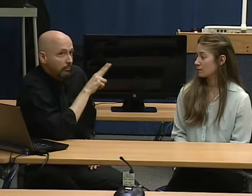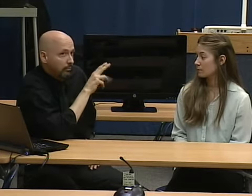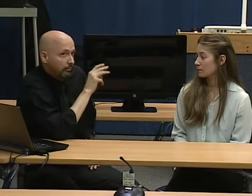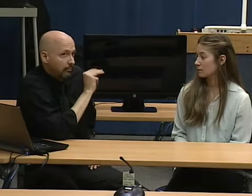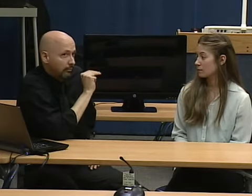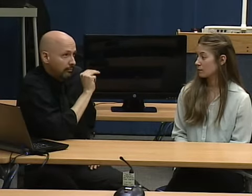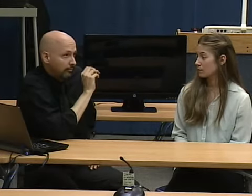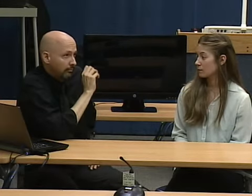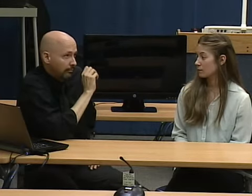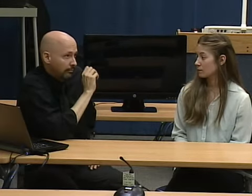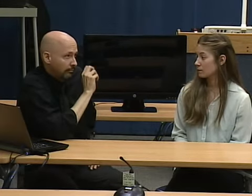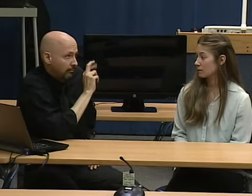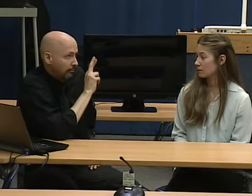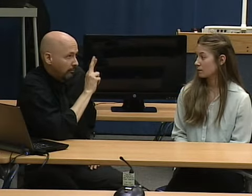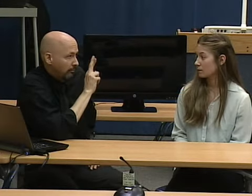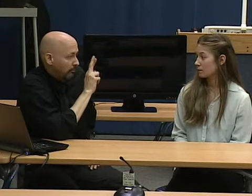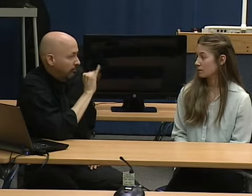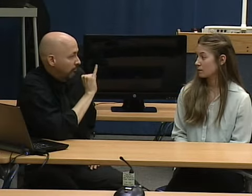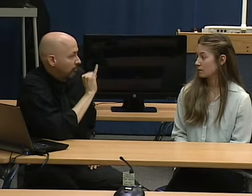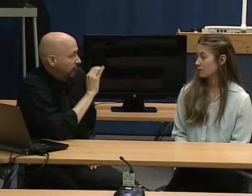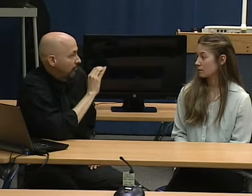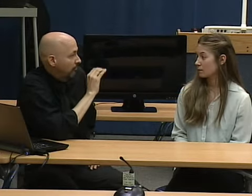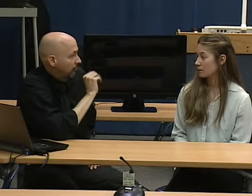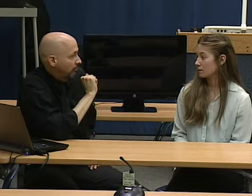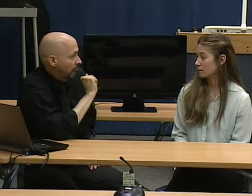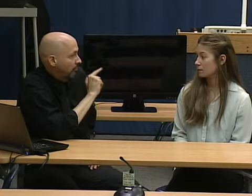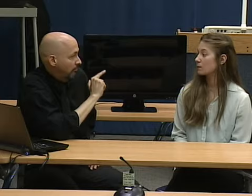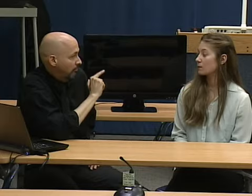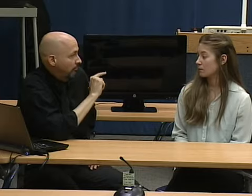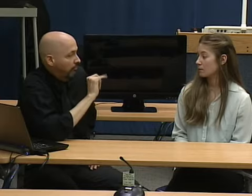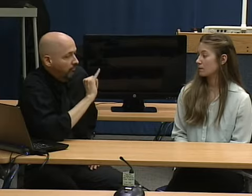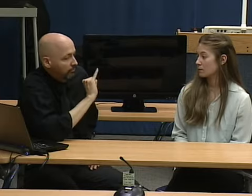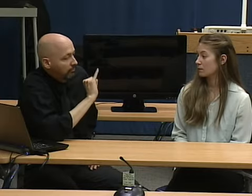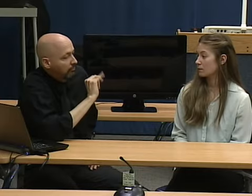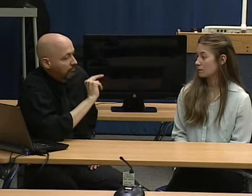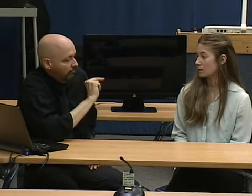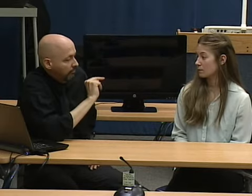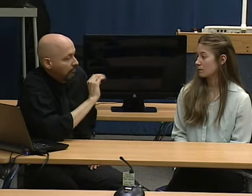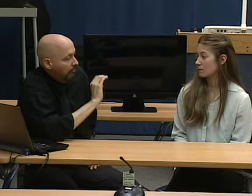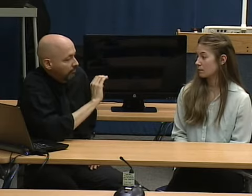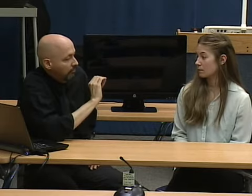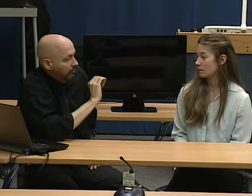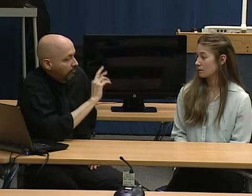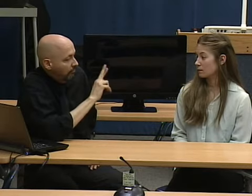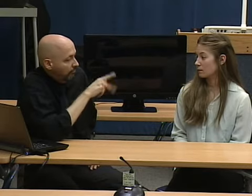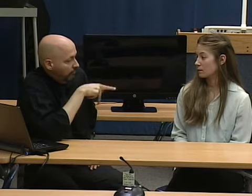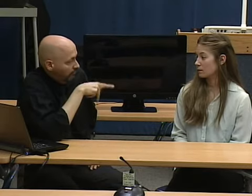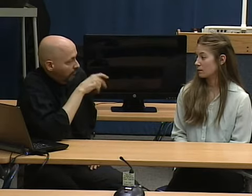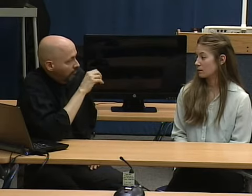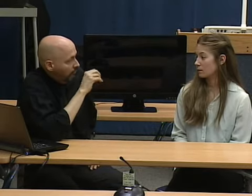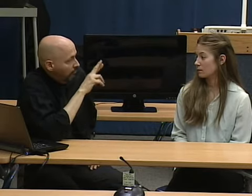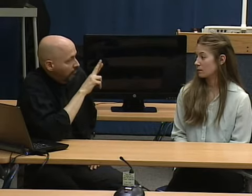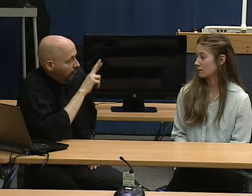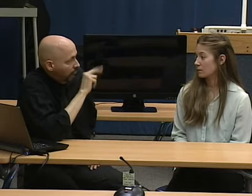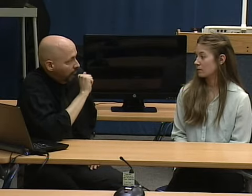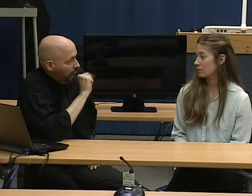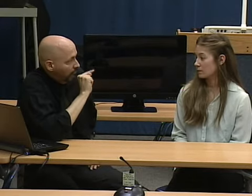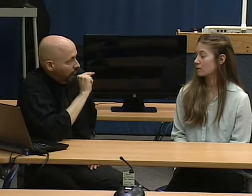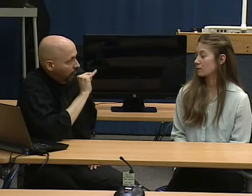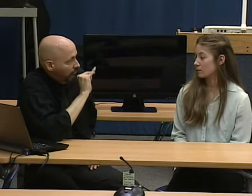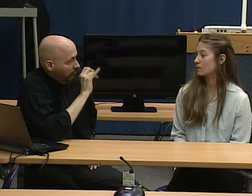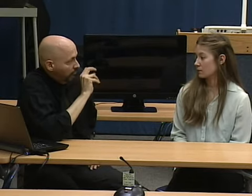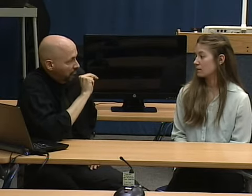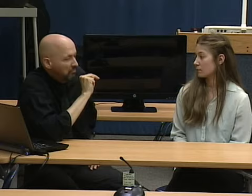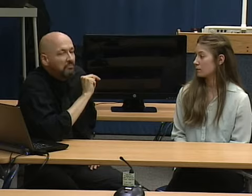N-U-M-E-R-I-C-A-L I-N-C-O-R-P-O-R-A-T-I-O-N.